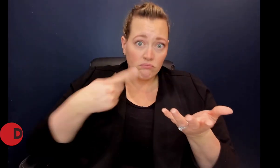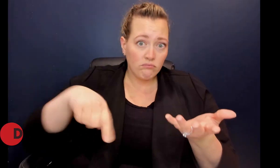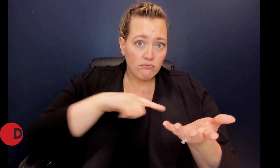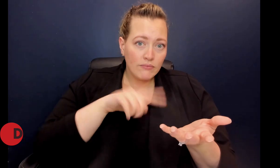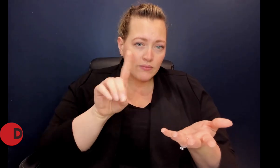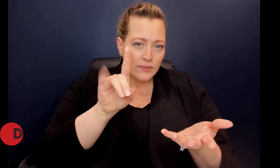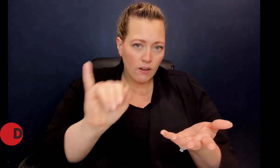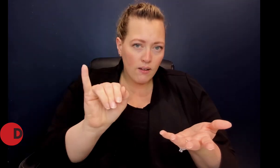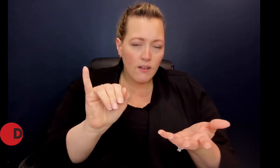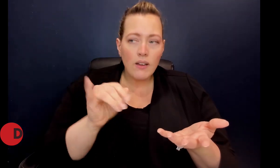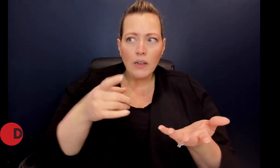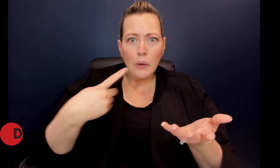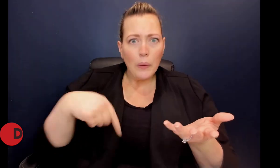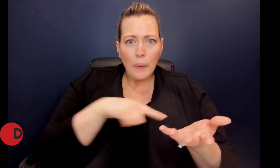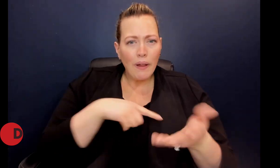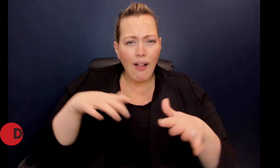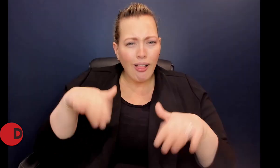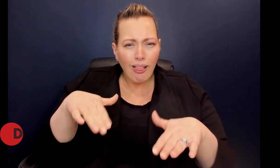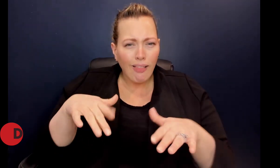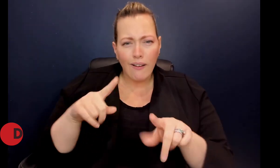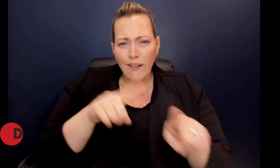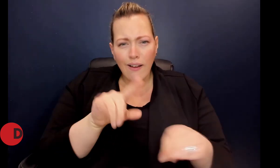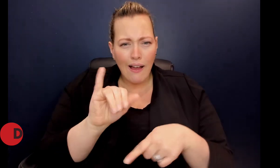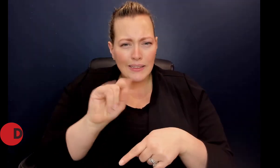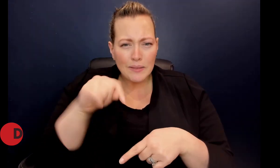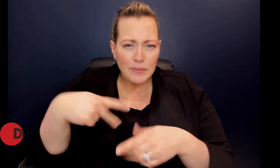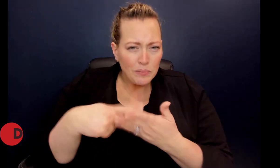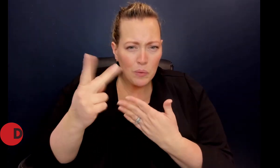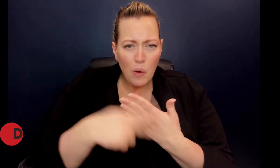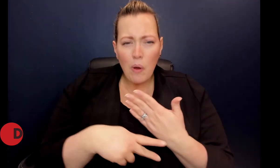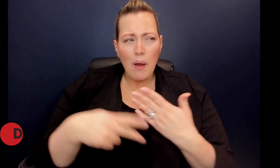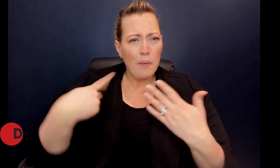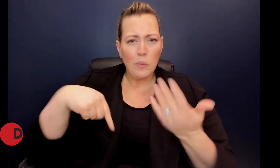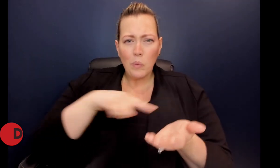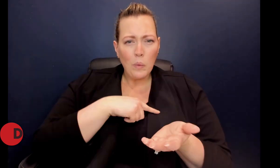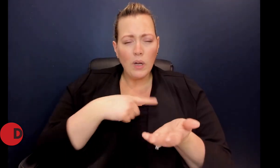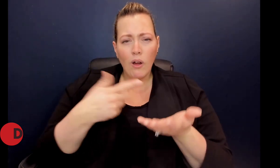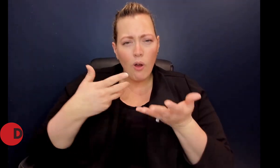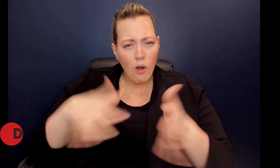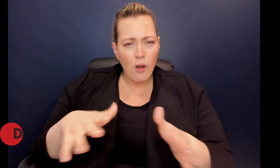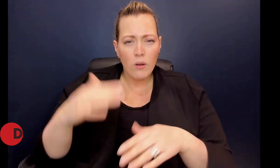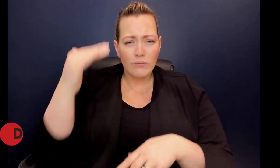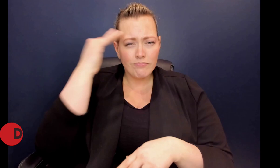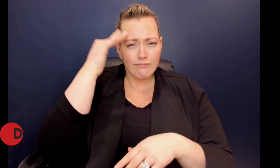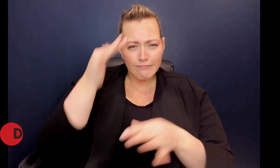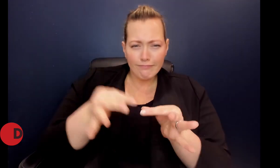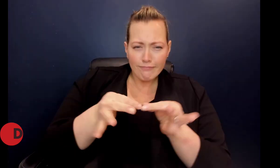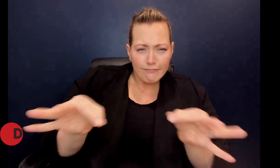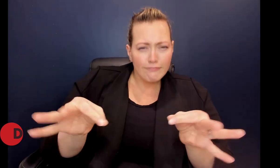Typically, we DI's who have not gone to ITP programs.